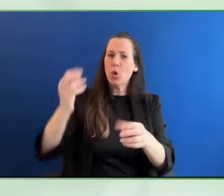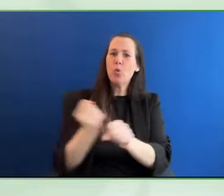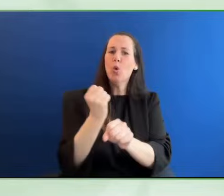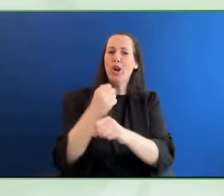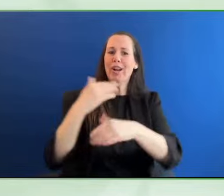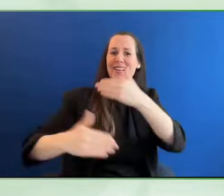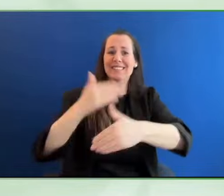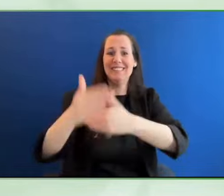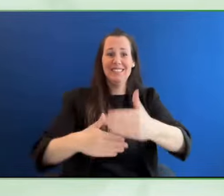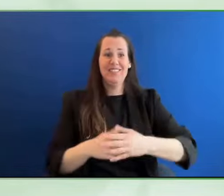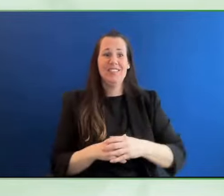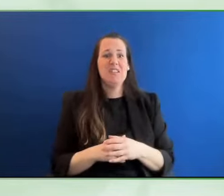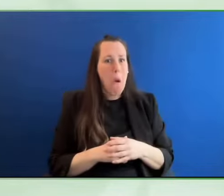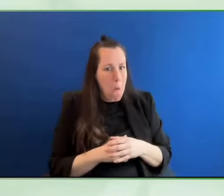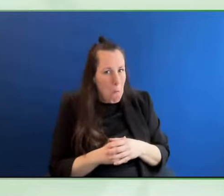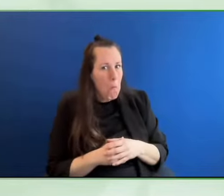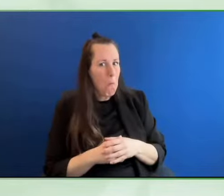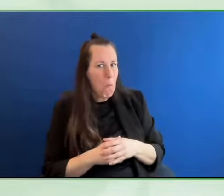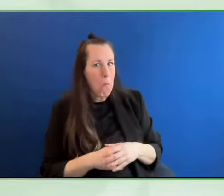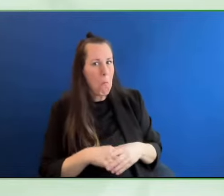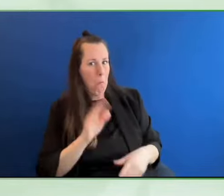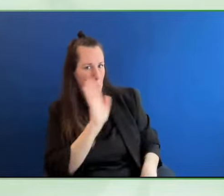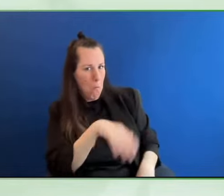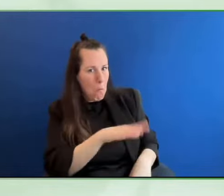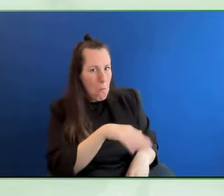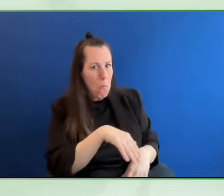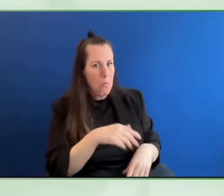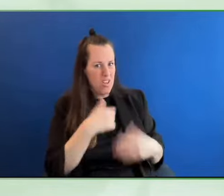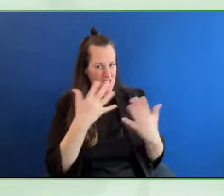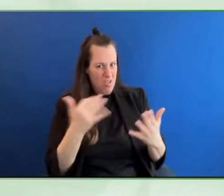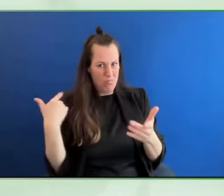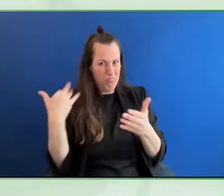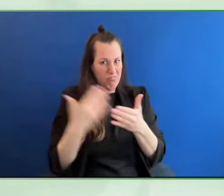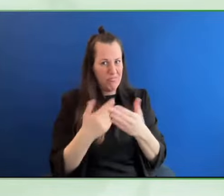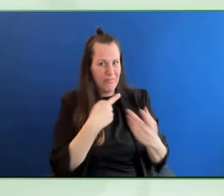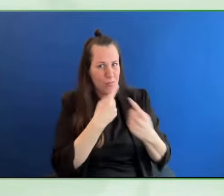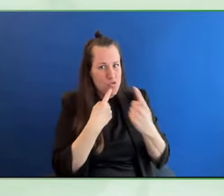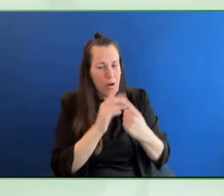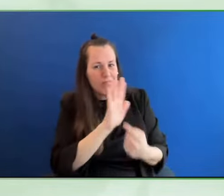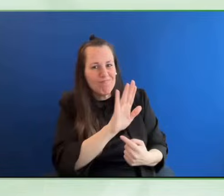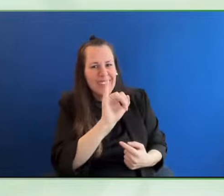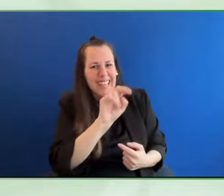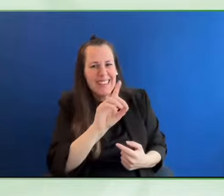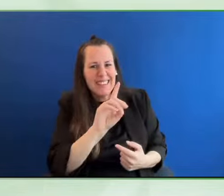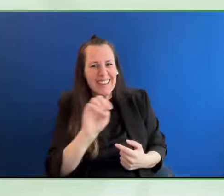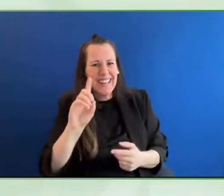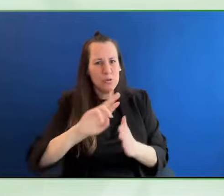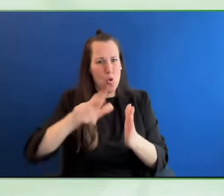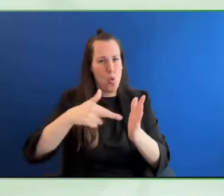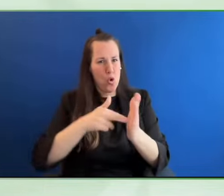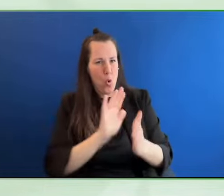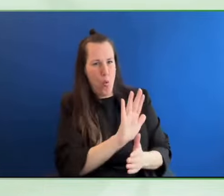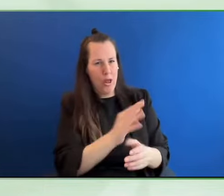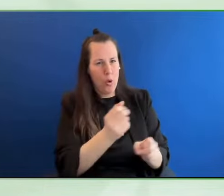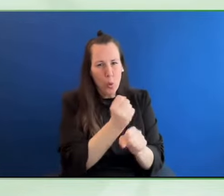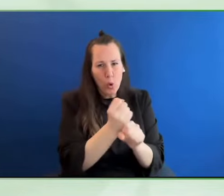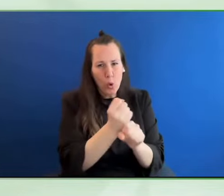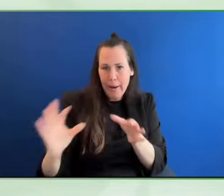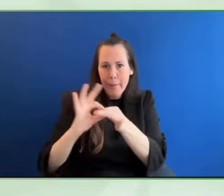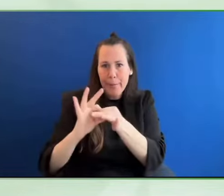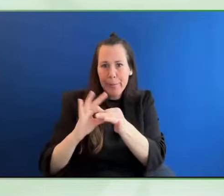terms, but which companies abide by their commitments.